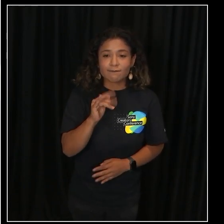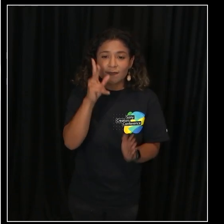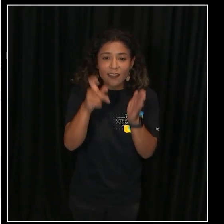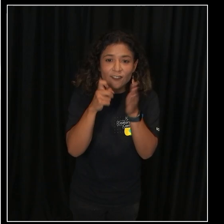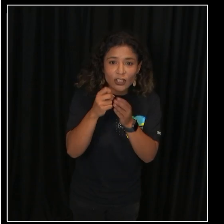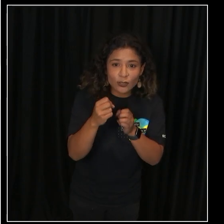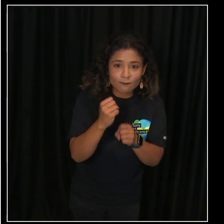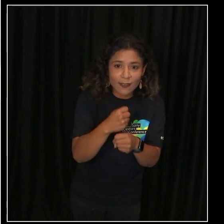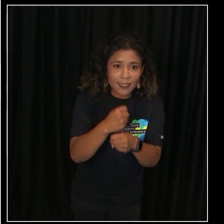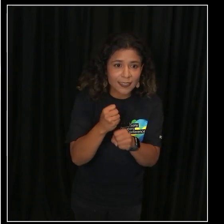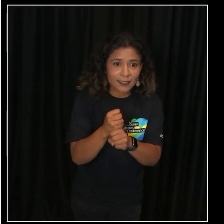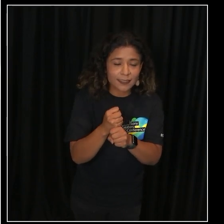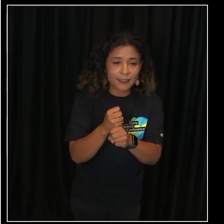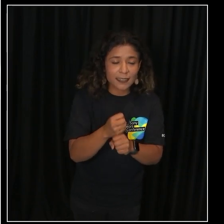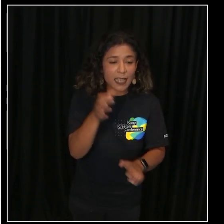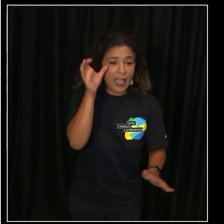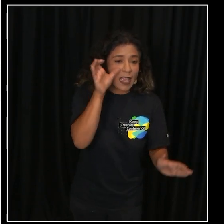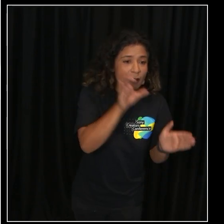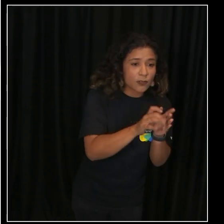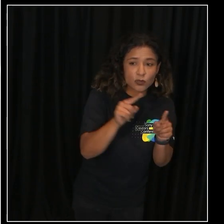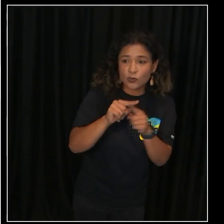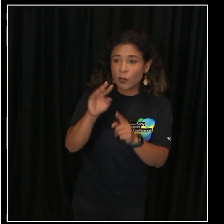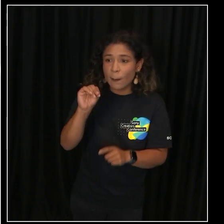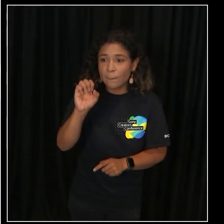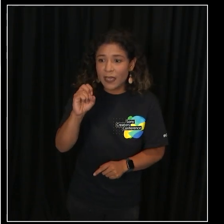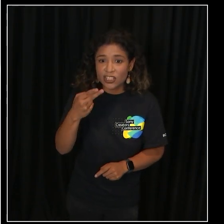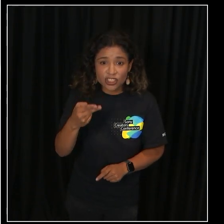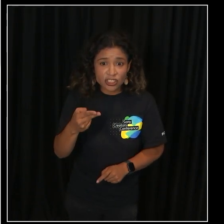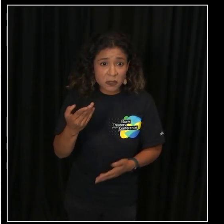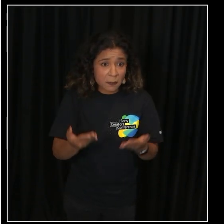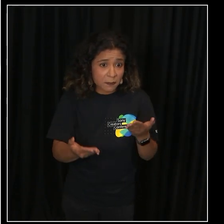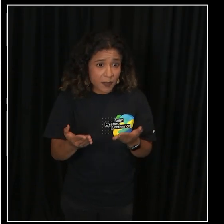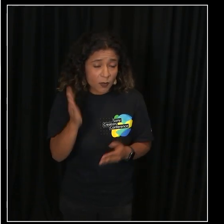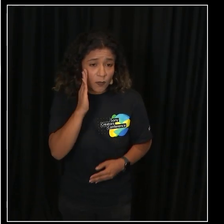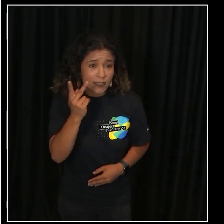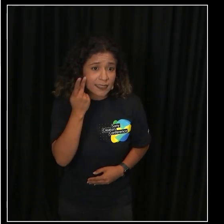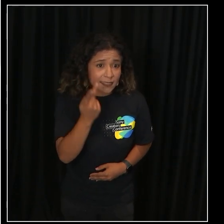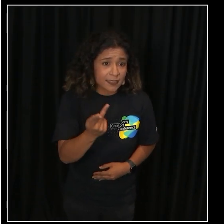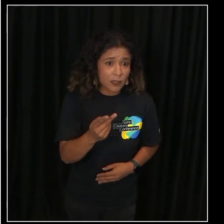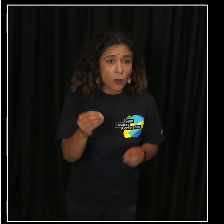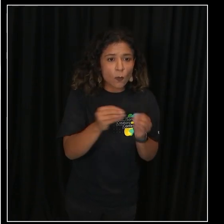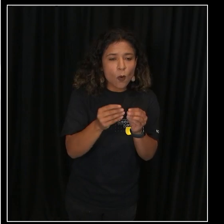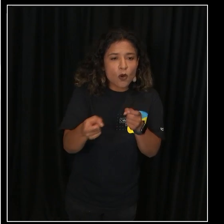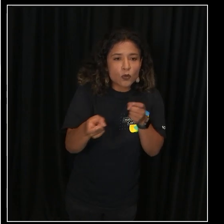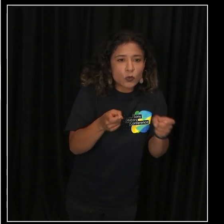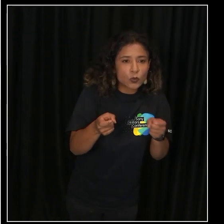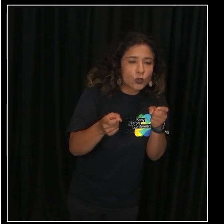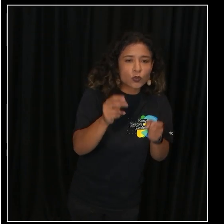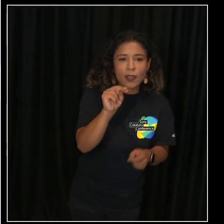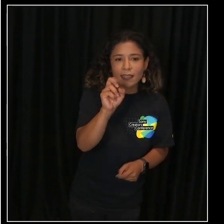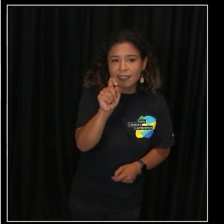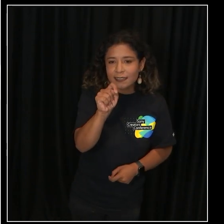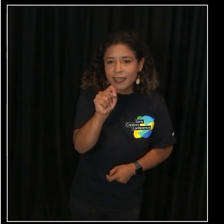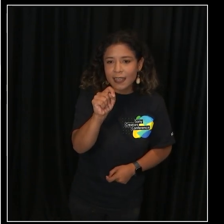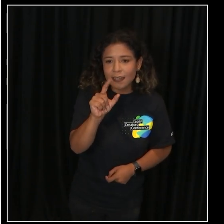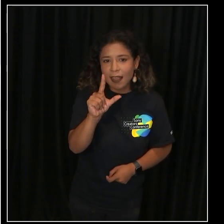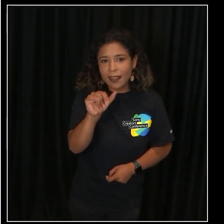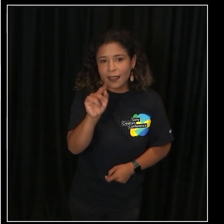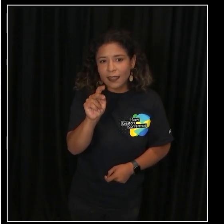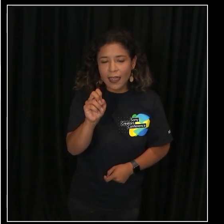going from image to mesh instead of text to mesh. We'll probably start seeing more control net-like inputs where we can draw over our 3D meshes and modify them,